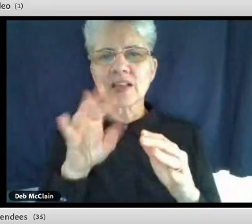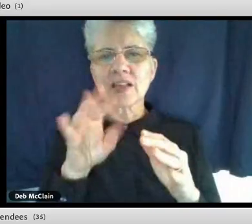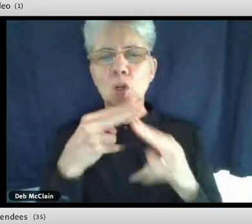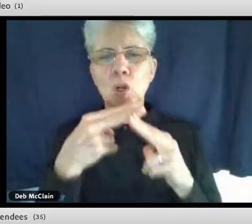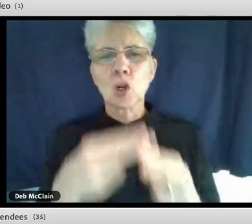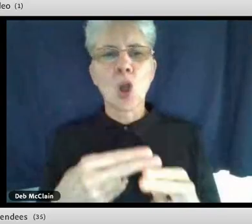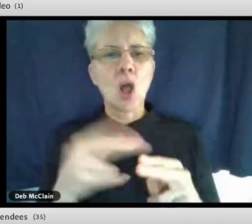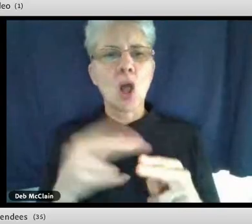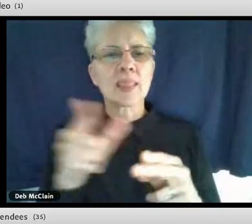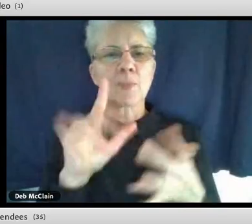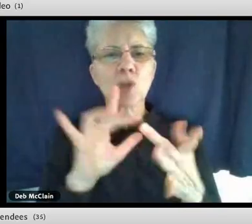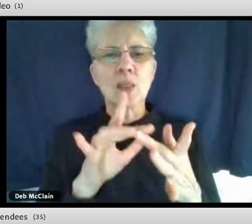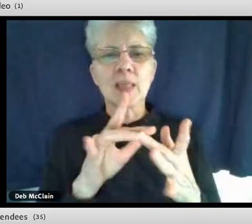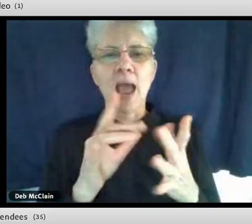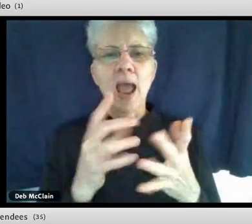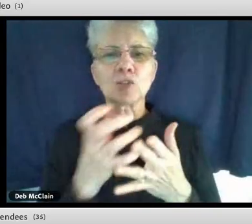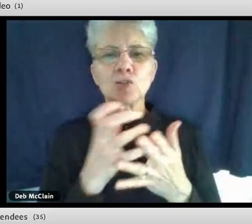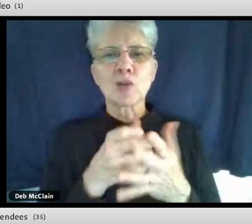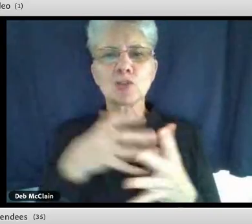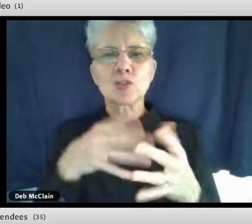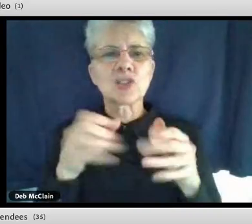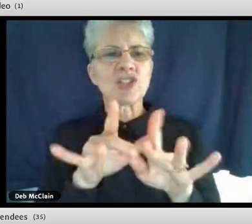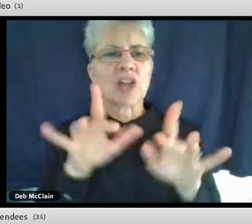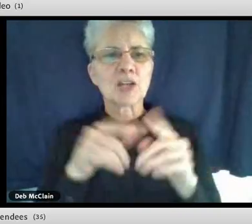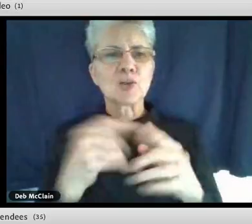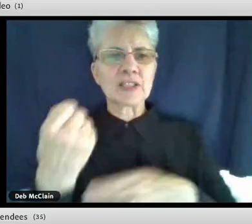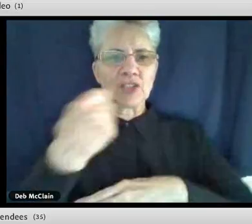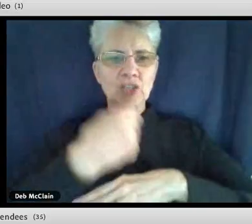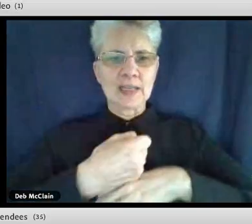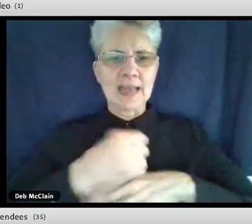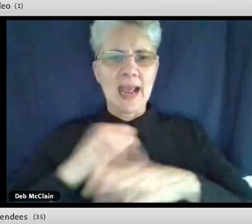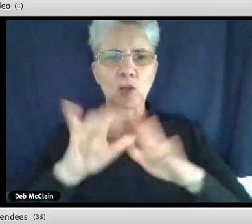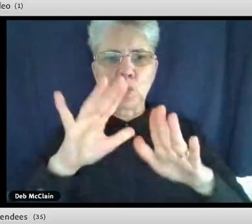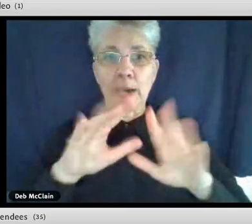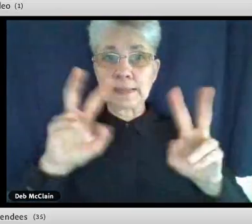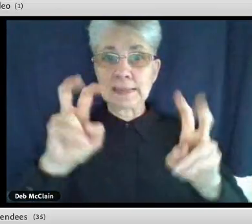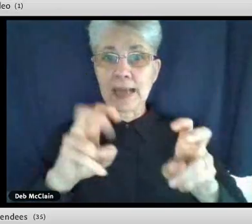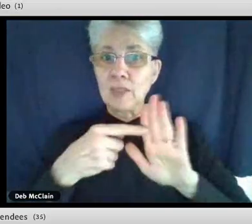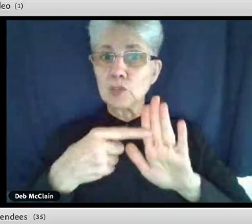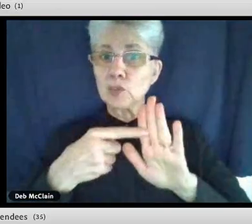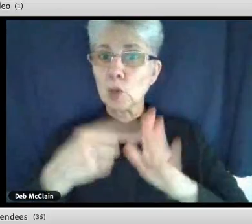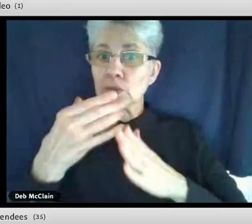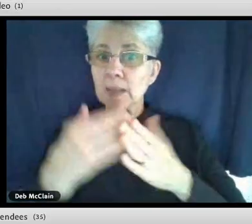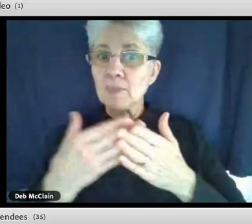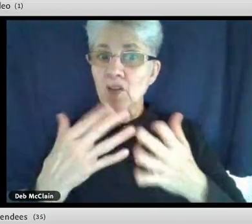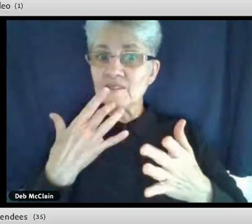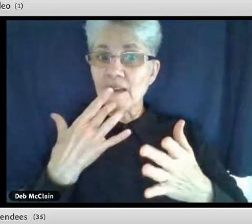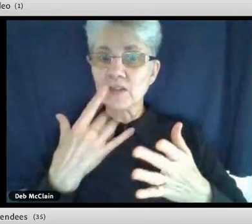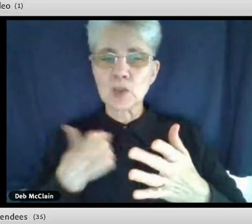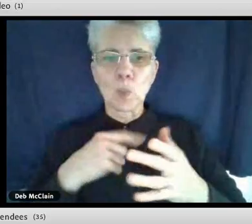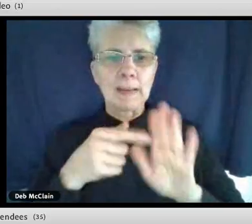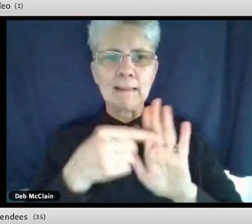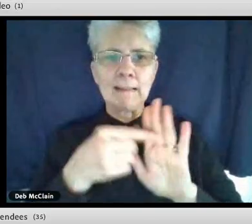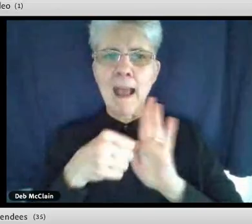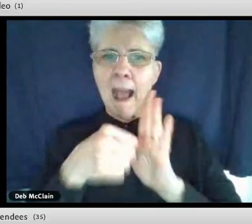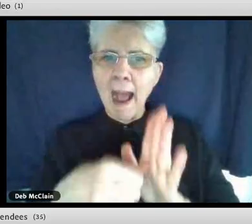post or article on your Facebook page. This is called "Libraries' Online Treasure Troves Shine During Shutdown." Great title, right?